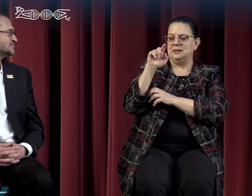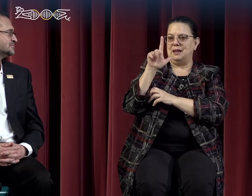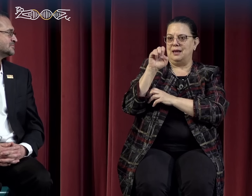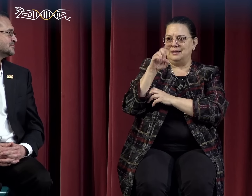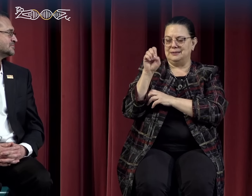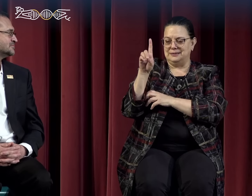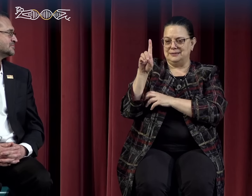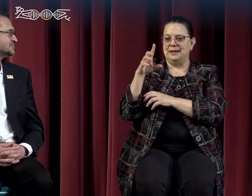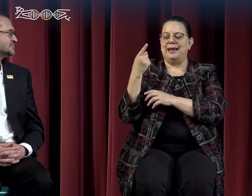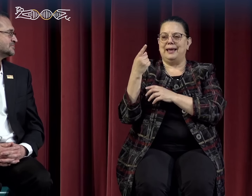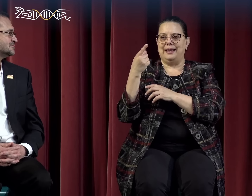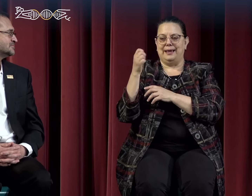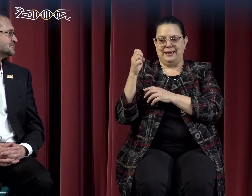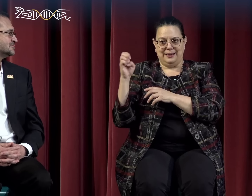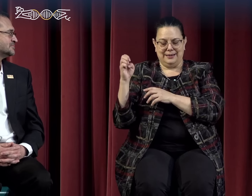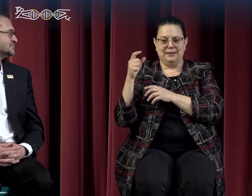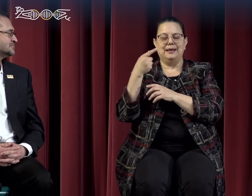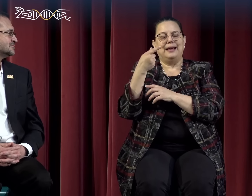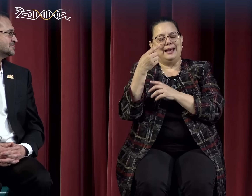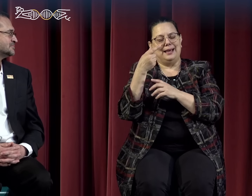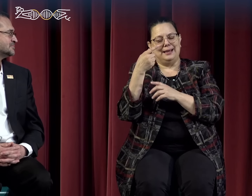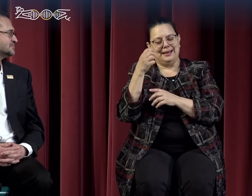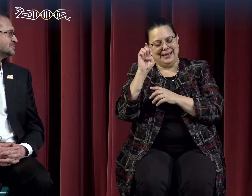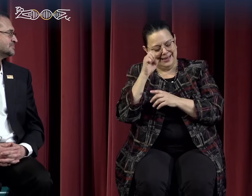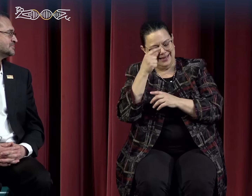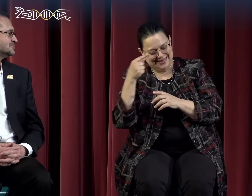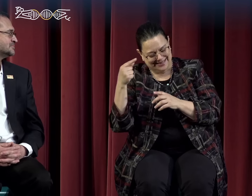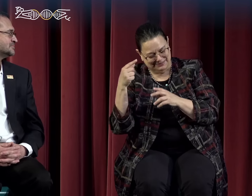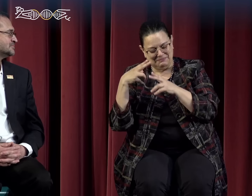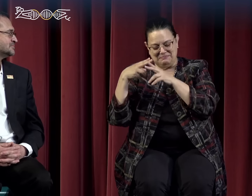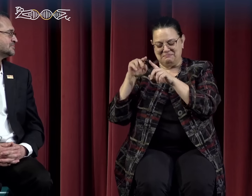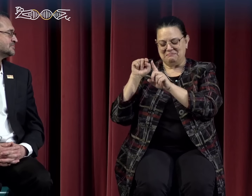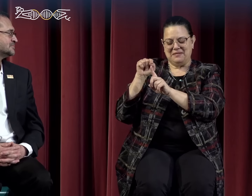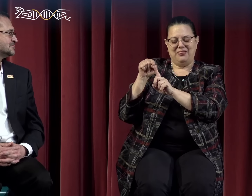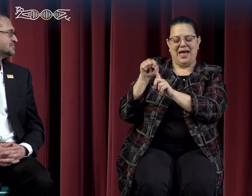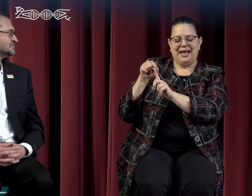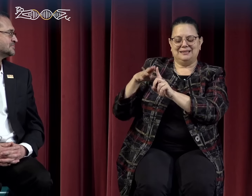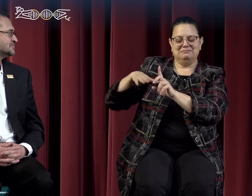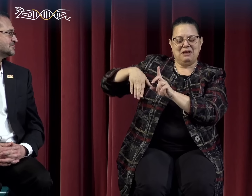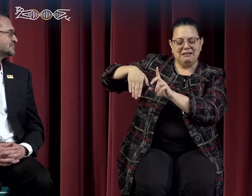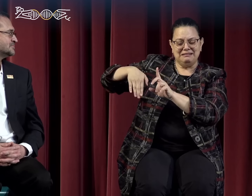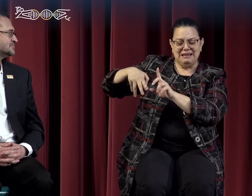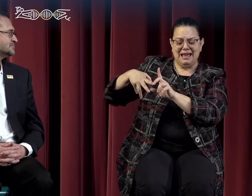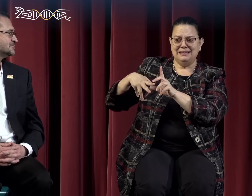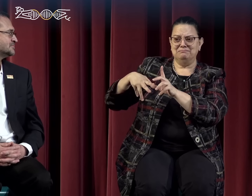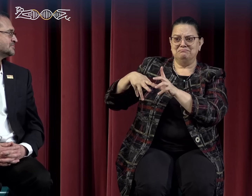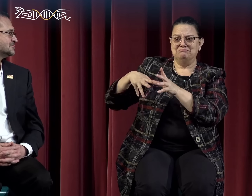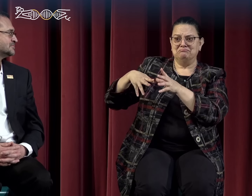When we have a fertilized egg, we have not as society decided whether or